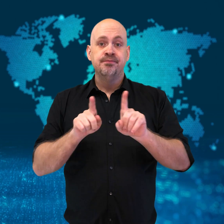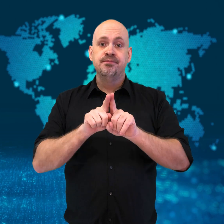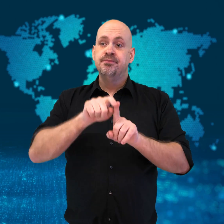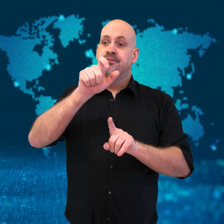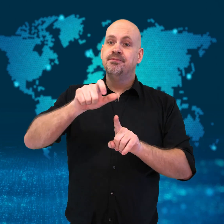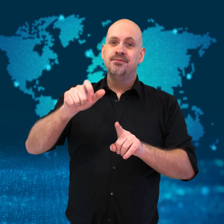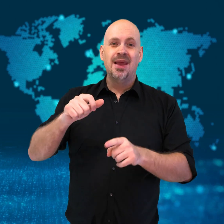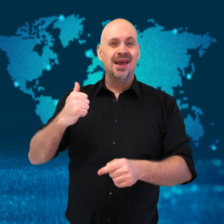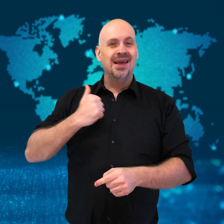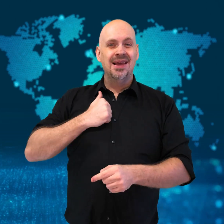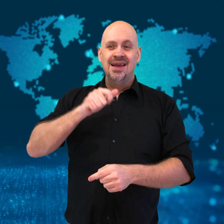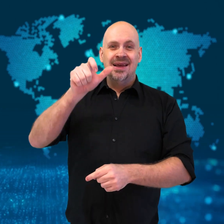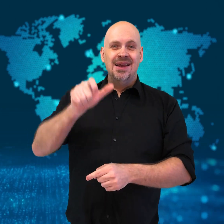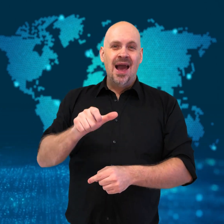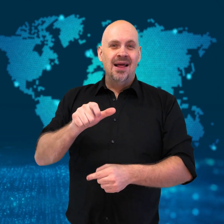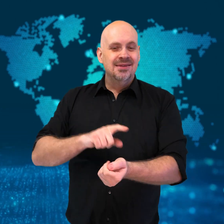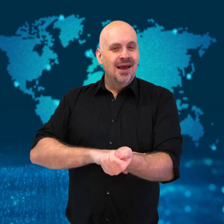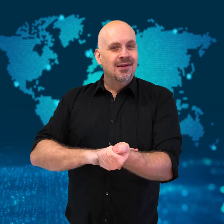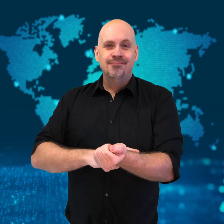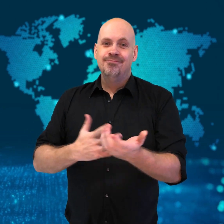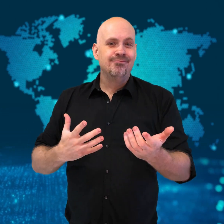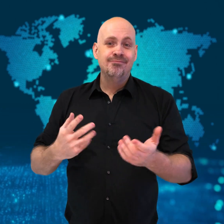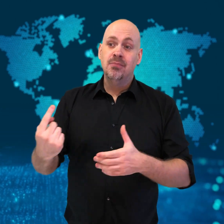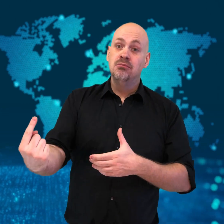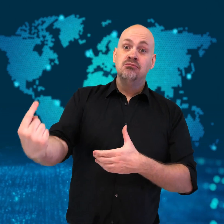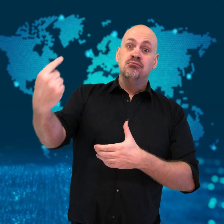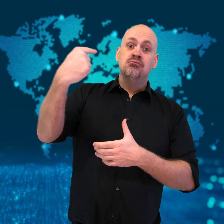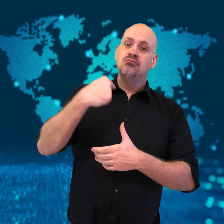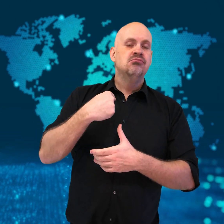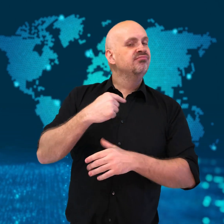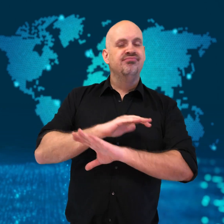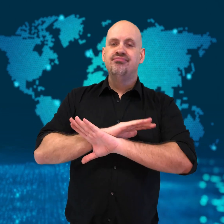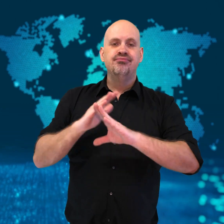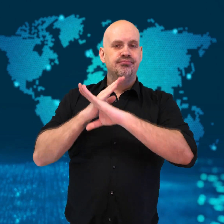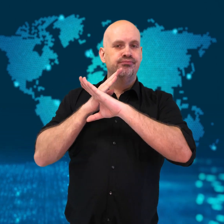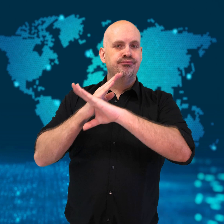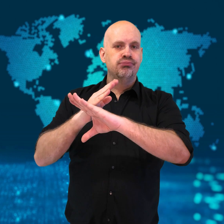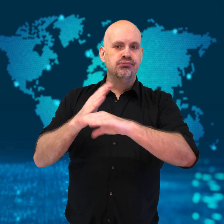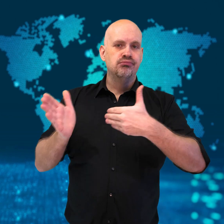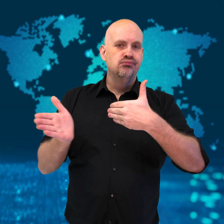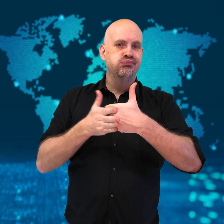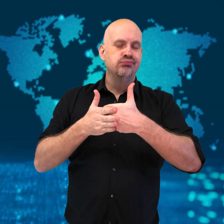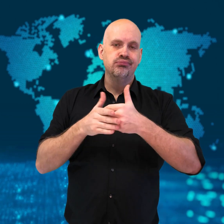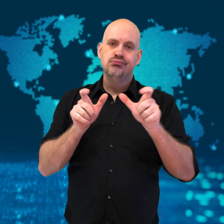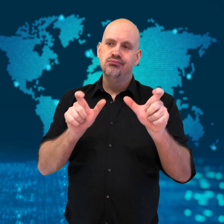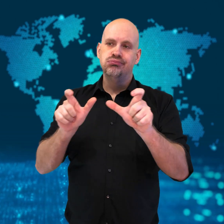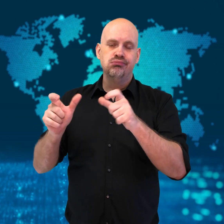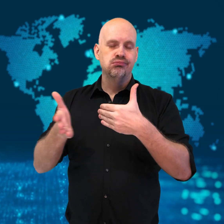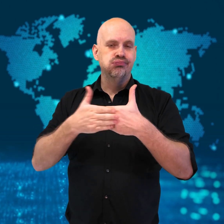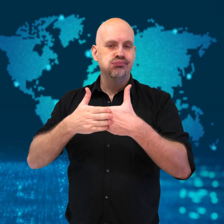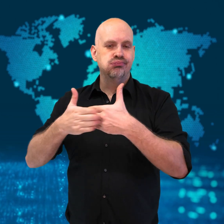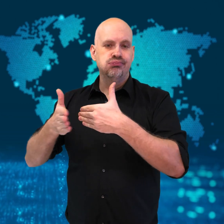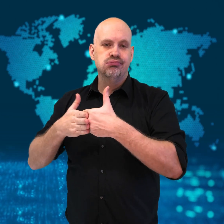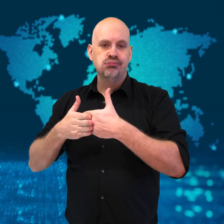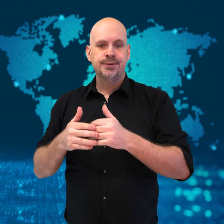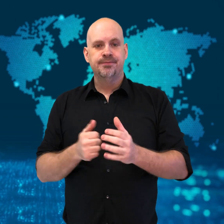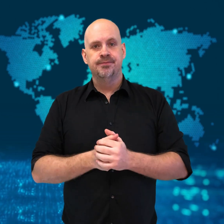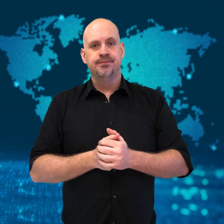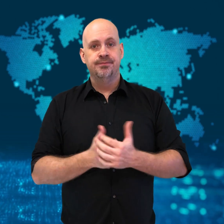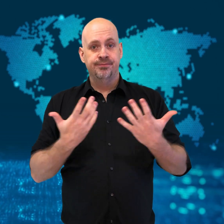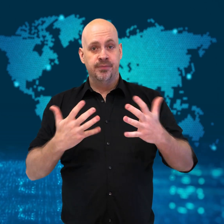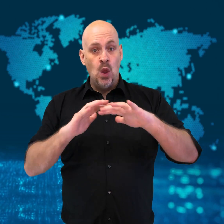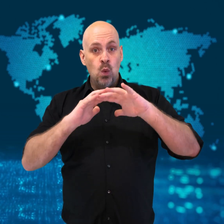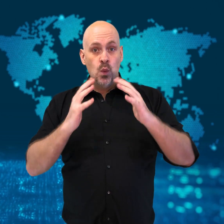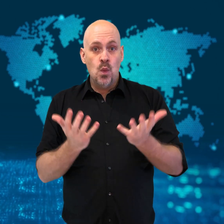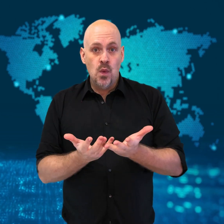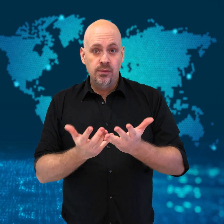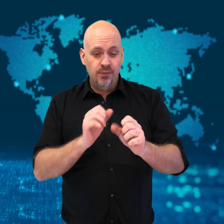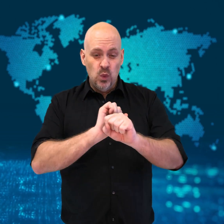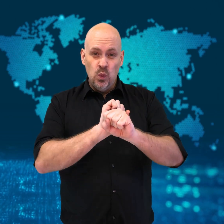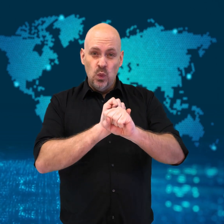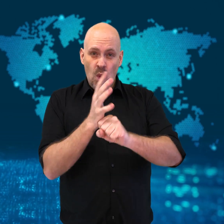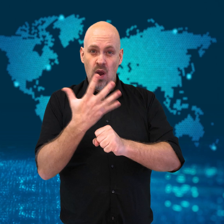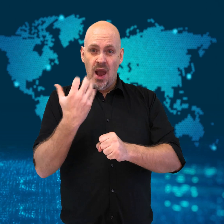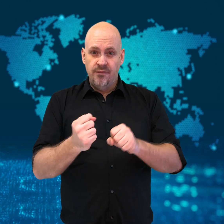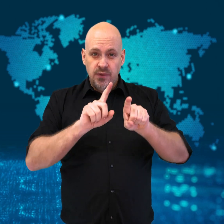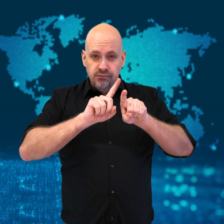There are now over 4,000 reported variants of COVID-19 around the world.